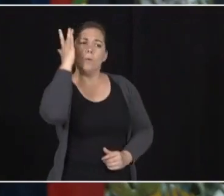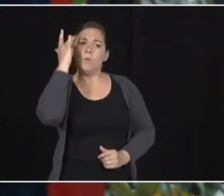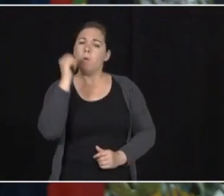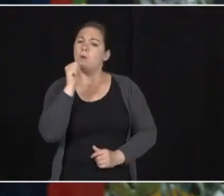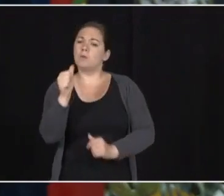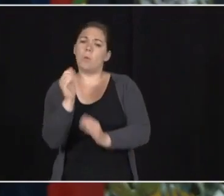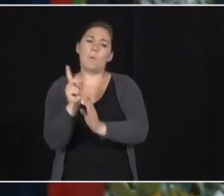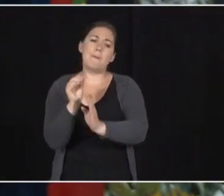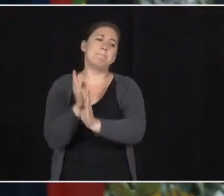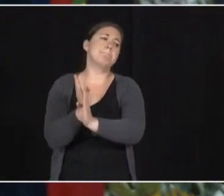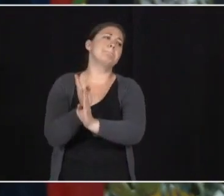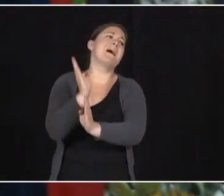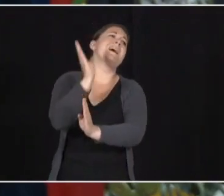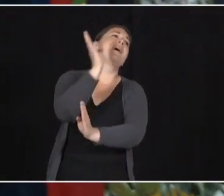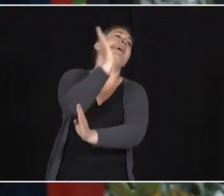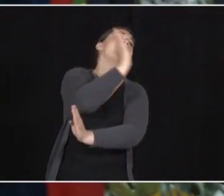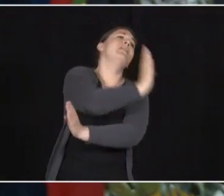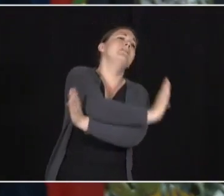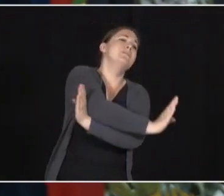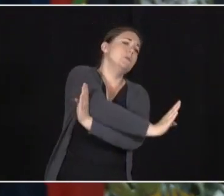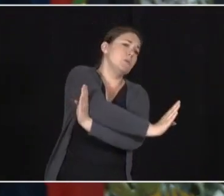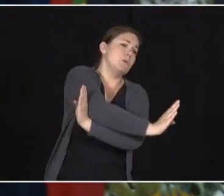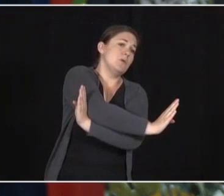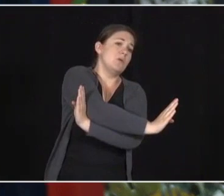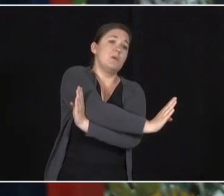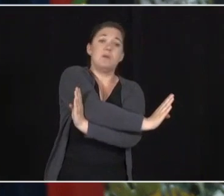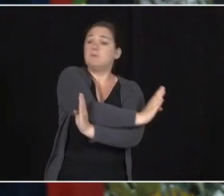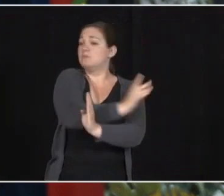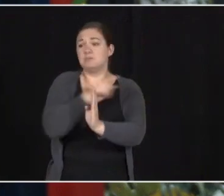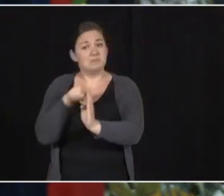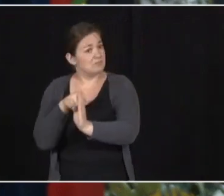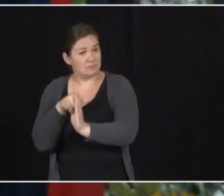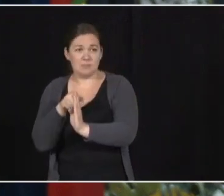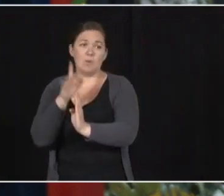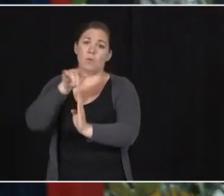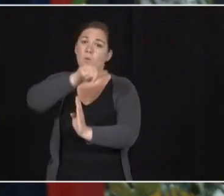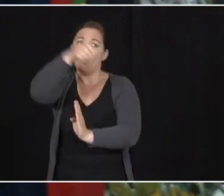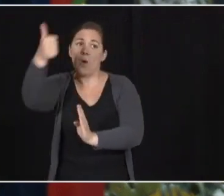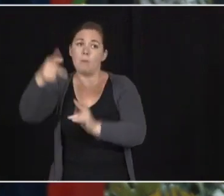and get people who would go in to make sure that everything was OK? I will pass this over to the Minister,